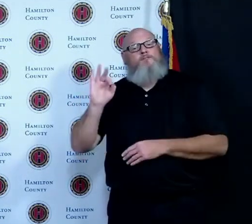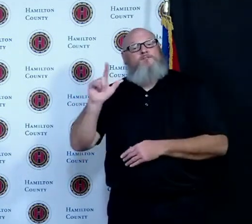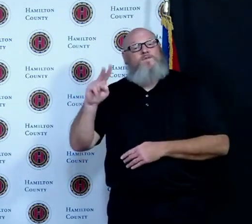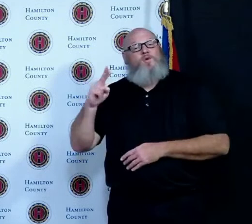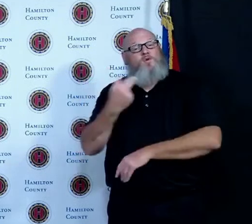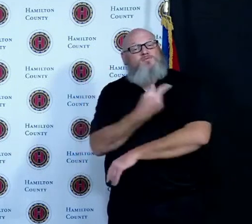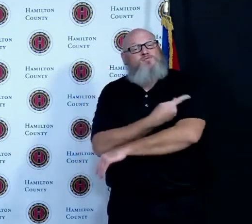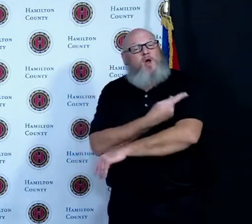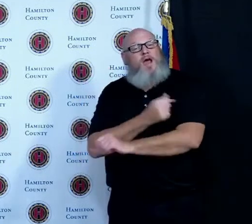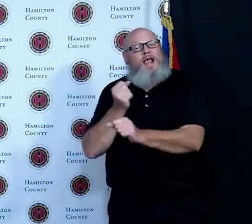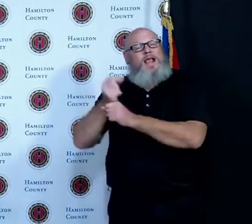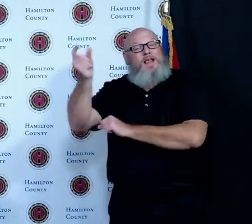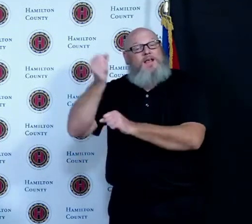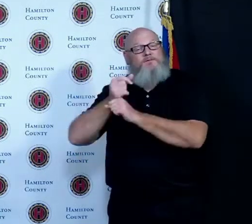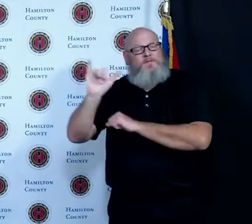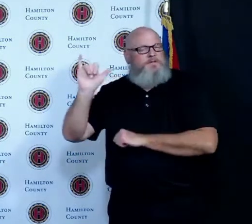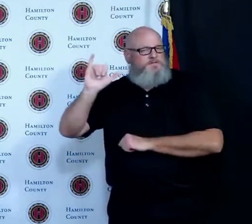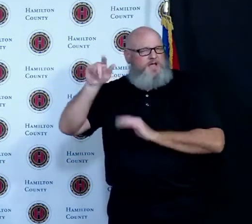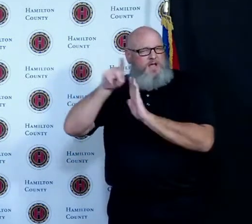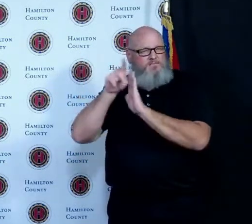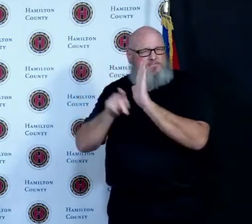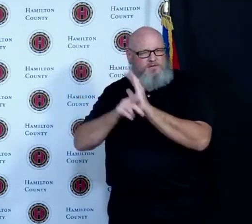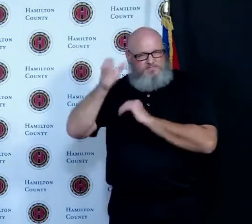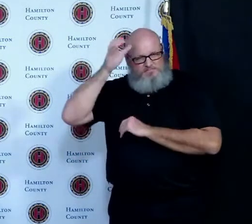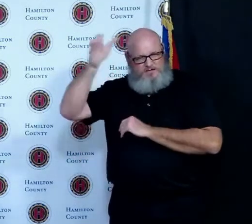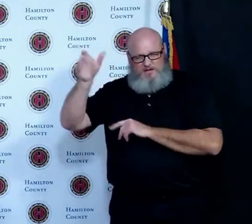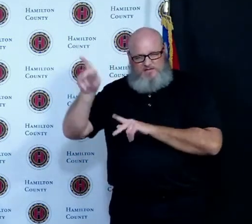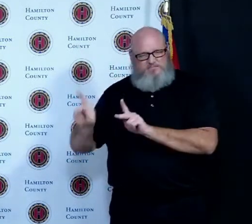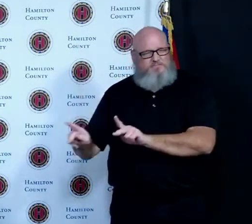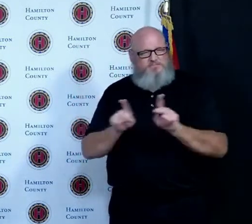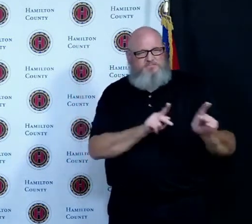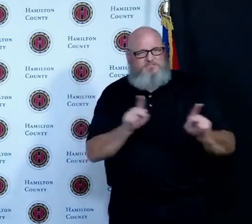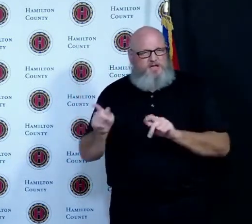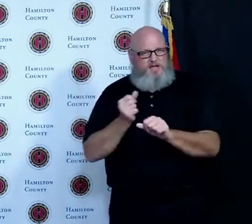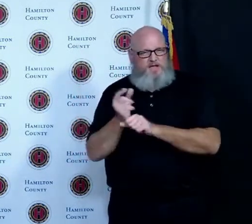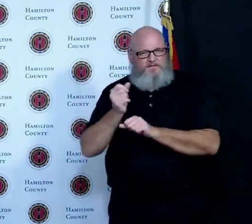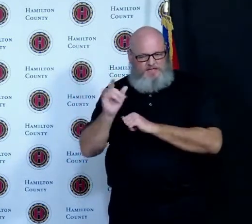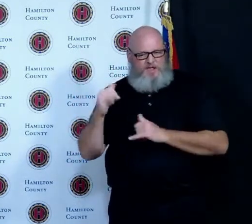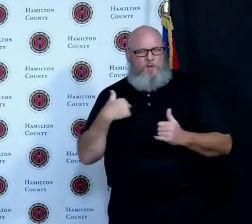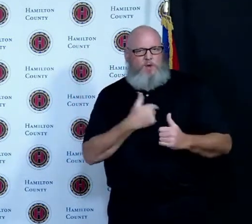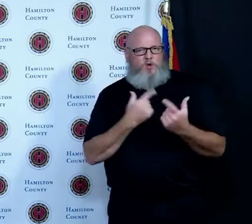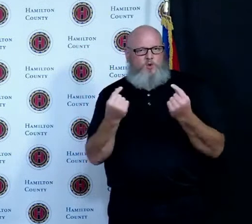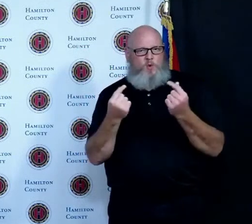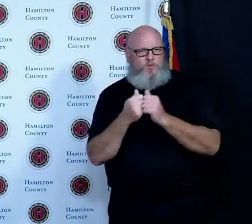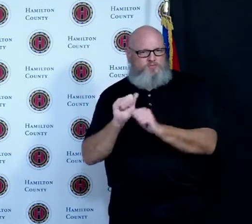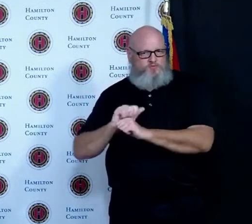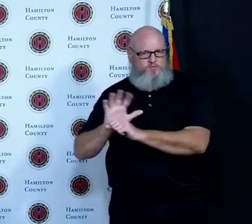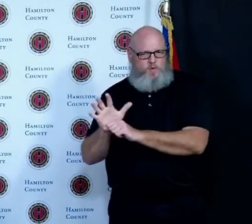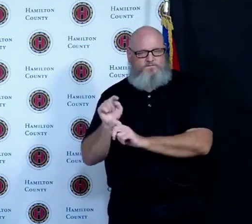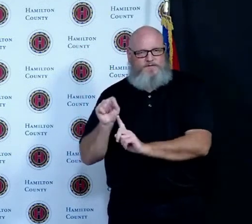is if you were to put a bunch of people into a large area you do create risk during a pandemic